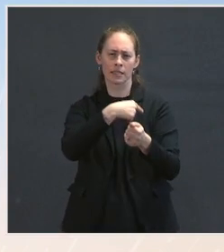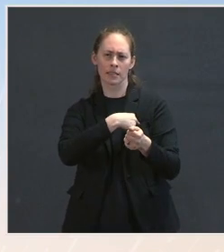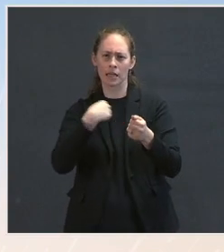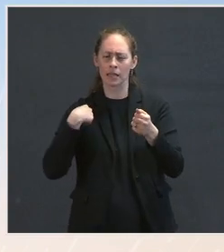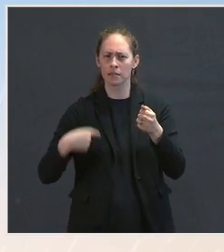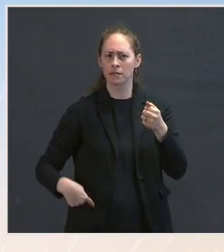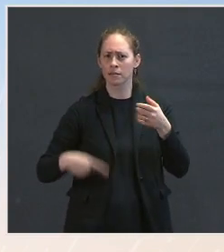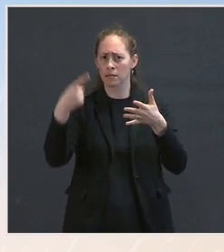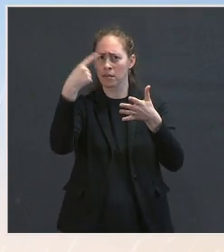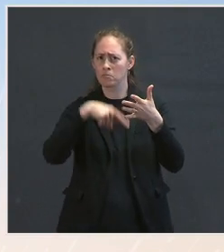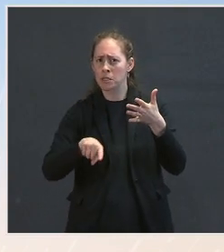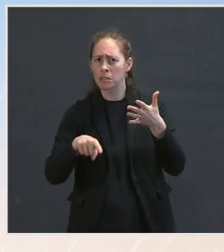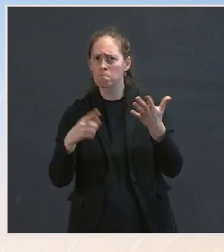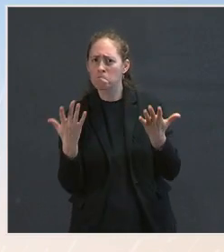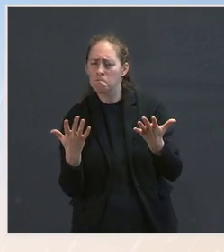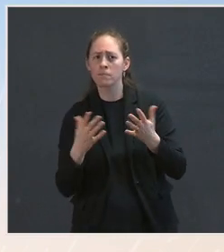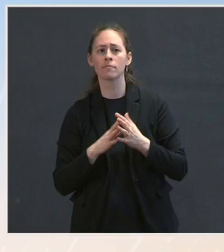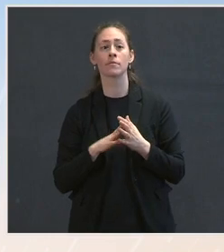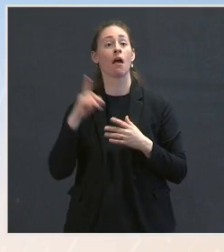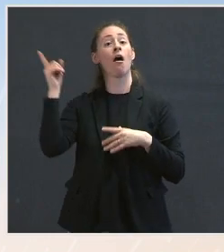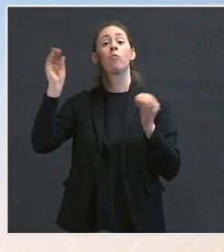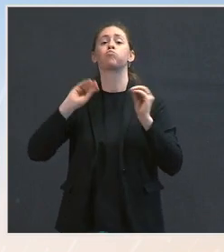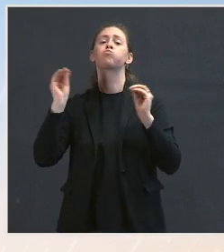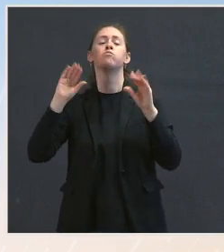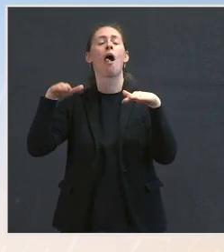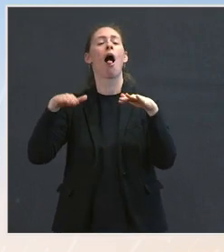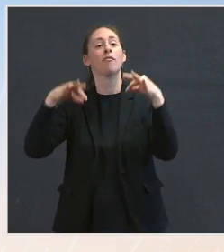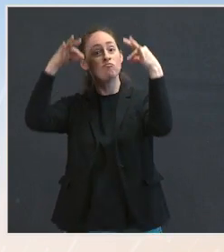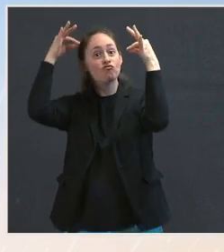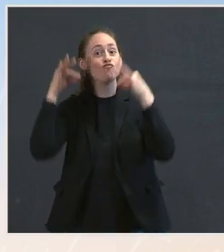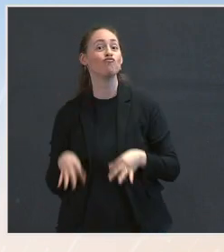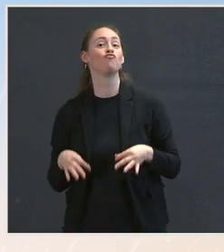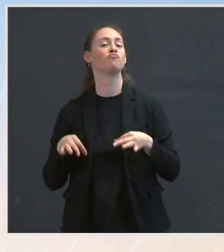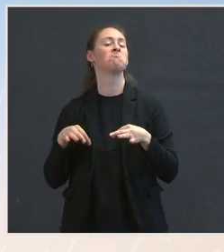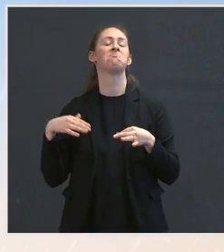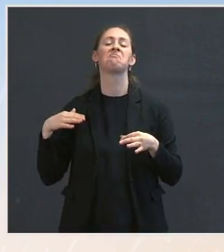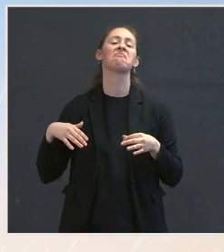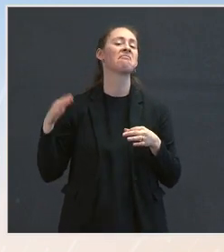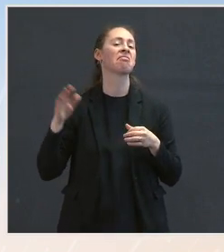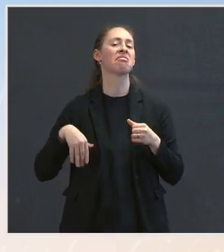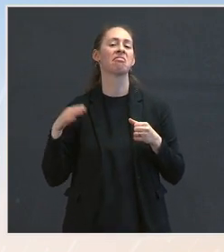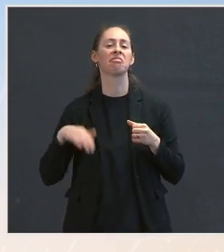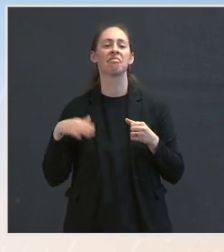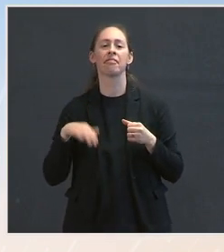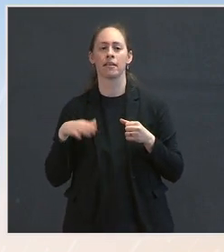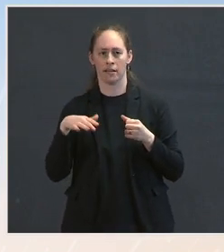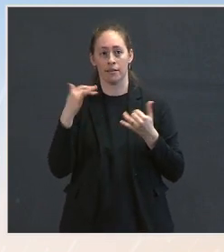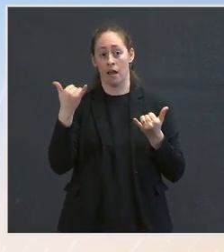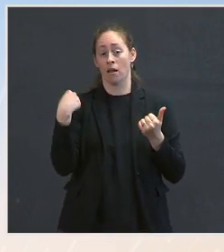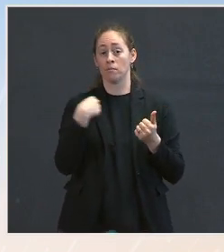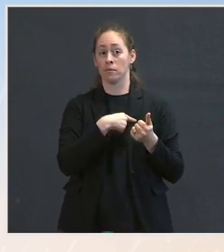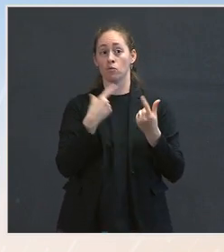Ms. Psaki: There hasn't been a final decision made on that. And, of course, we would look for guidance from the U.S. Olympic Committee.